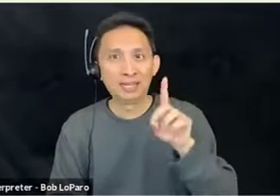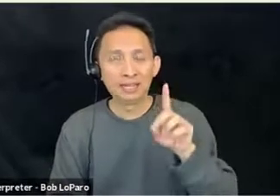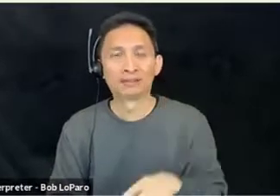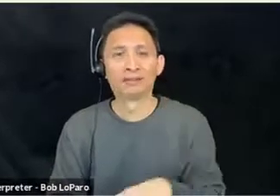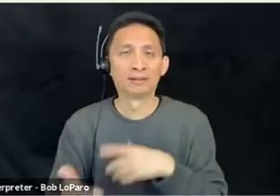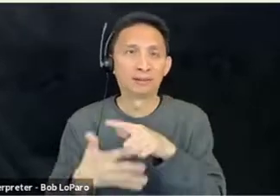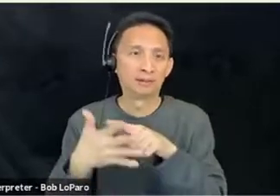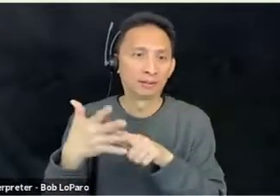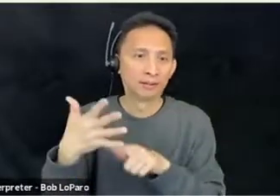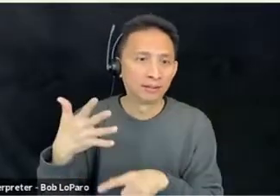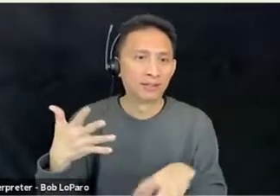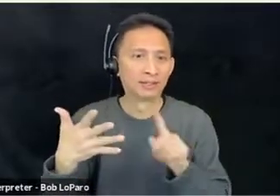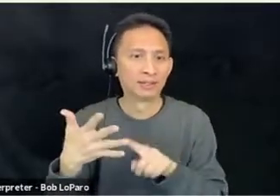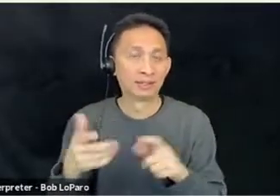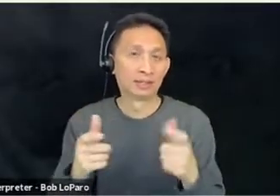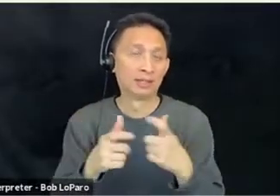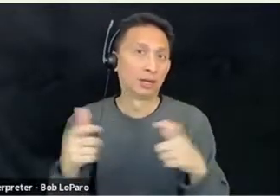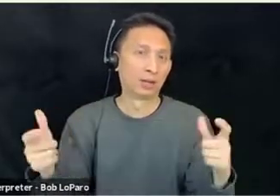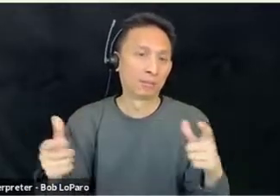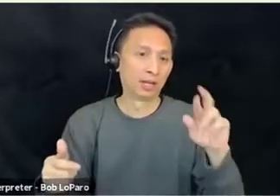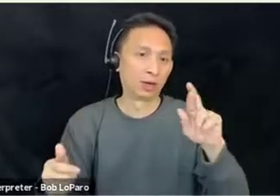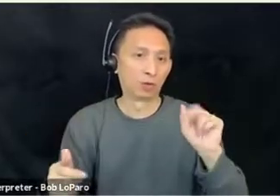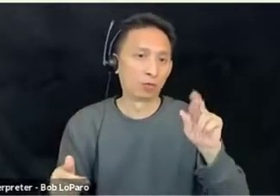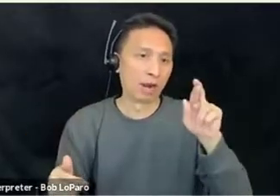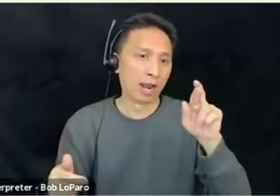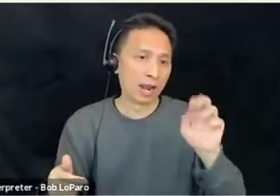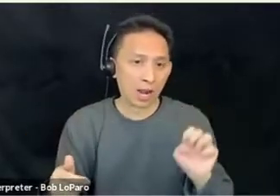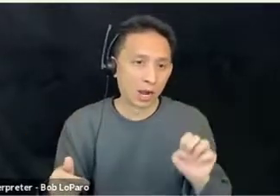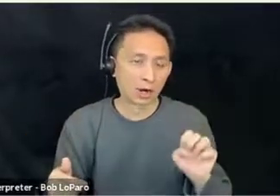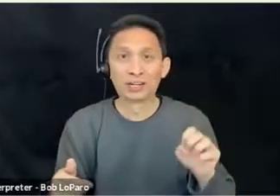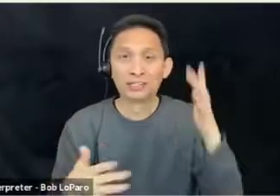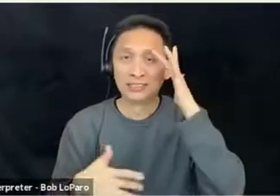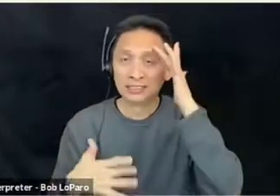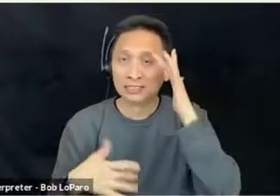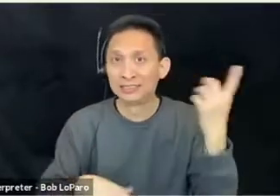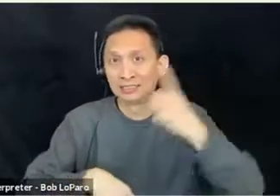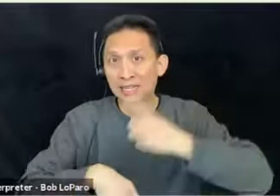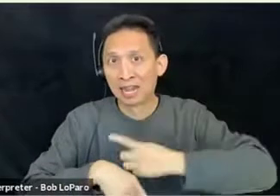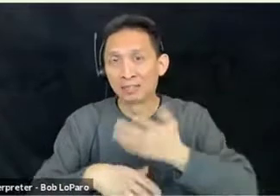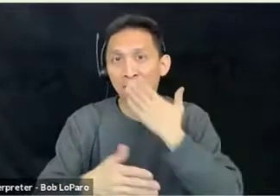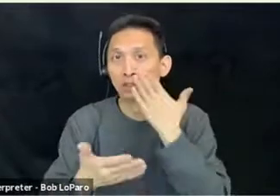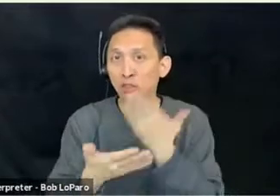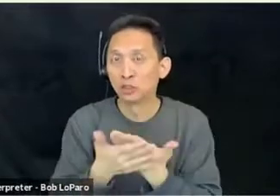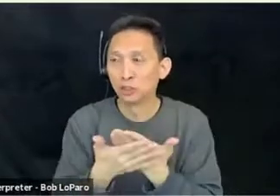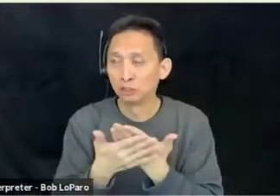we would love for everybody to be involved. And then Rare Disease Day, it's a great way to support families